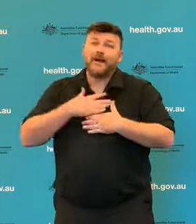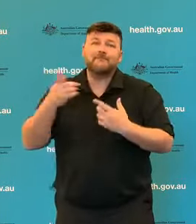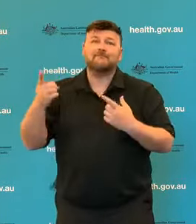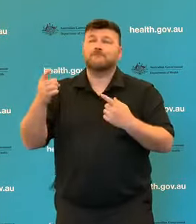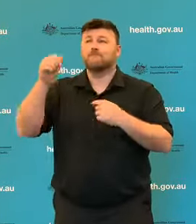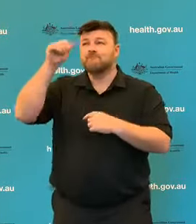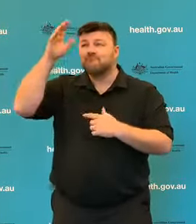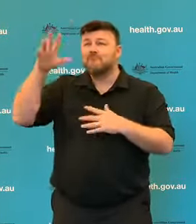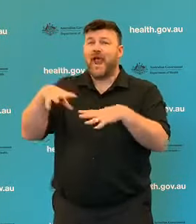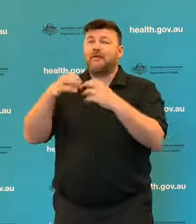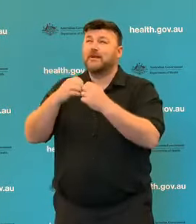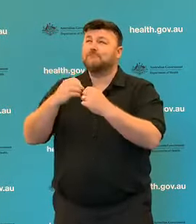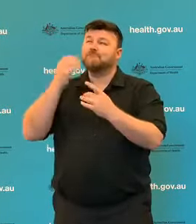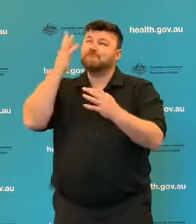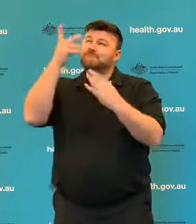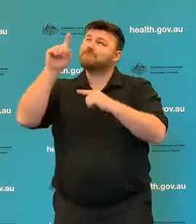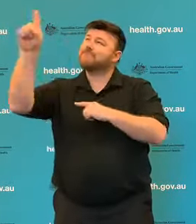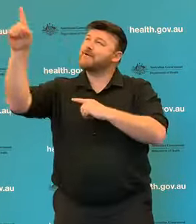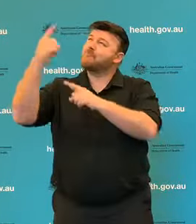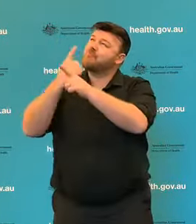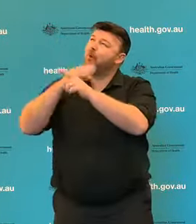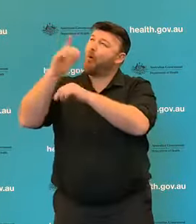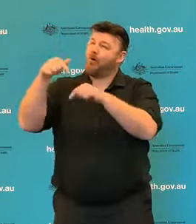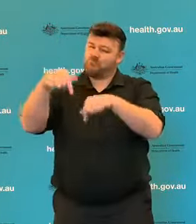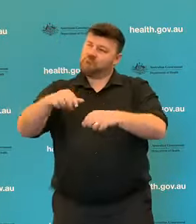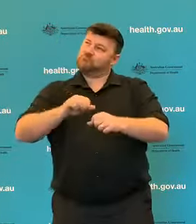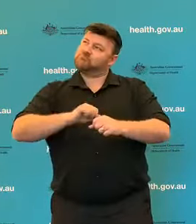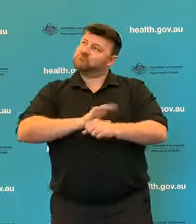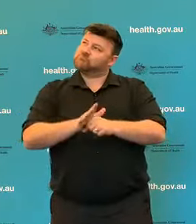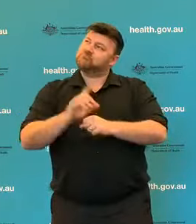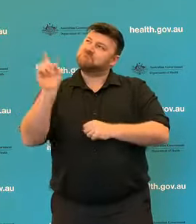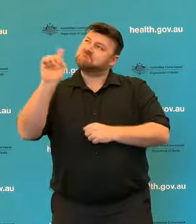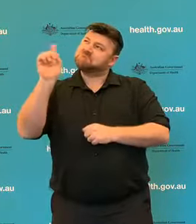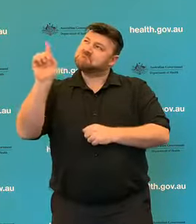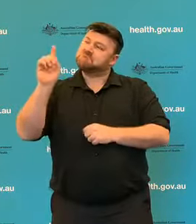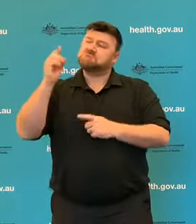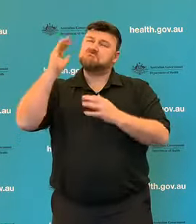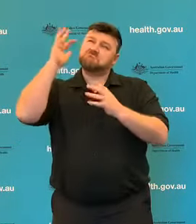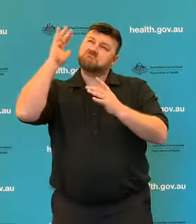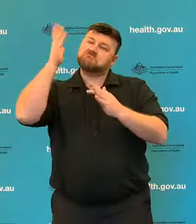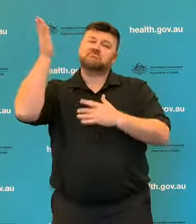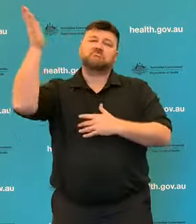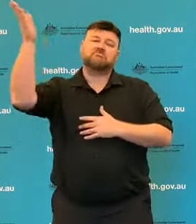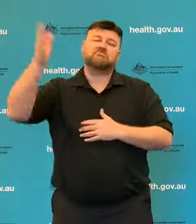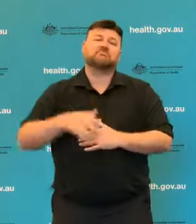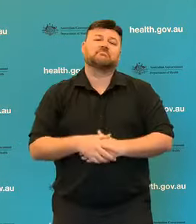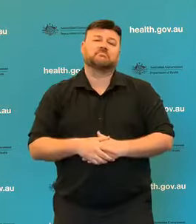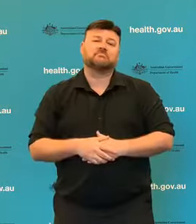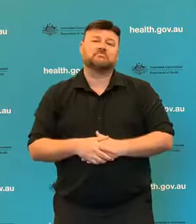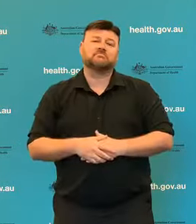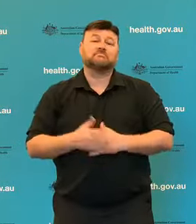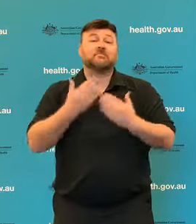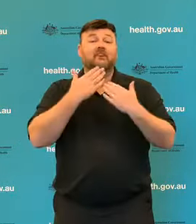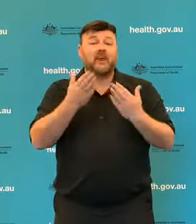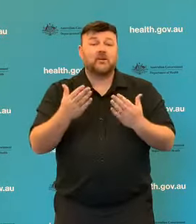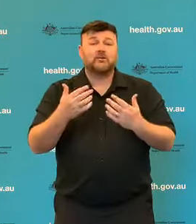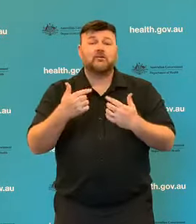about this pandemic and the challenges that we're all living through at this time. Thank you very much and I'm happy to take any questions. I think I